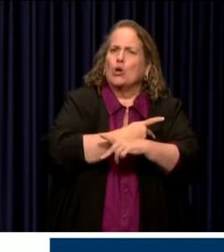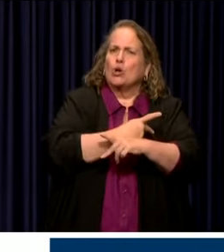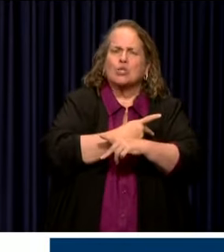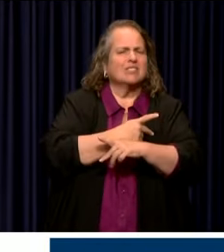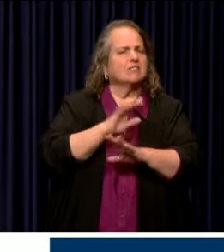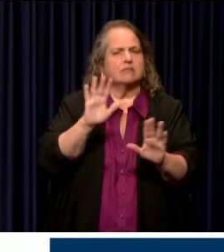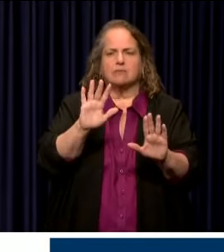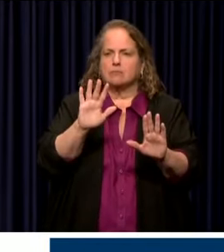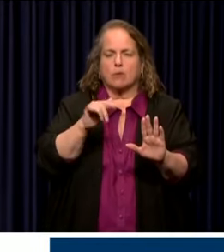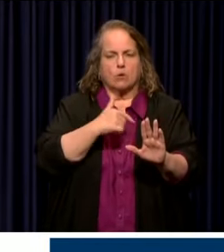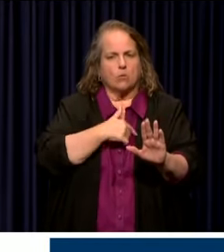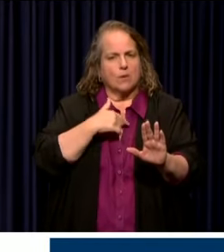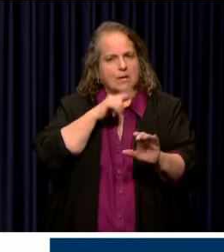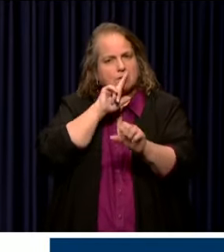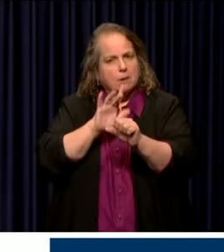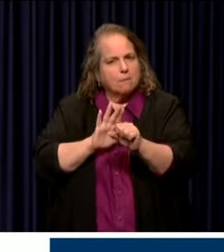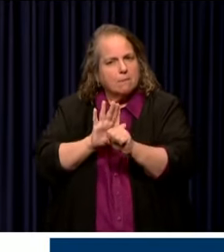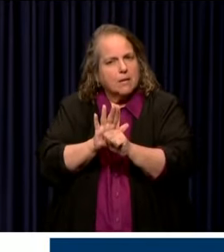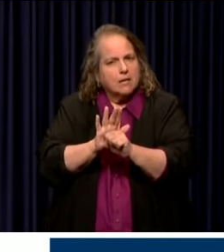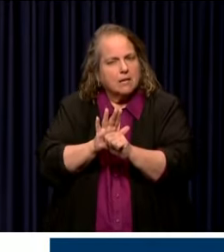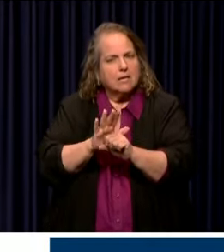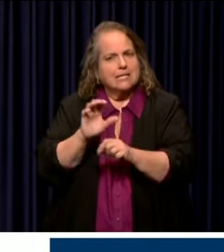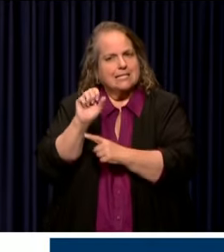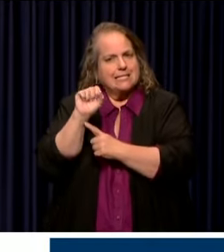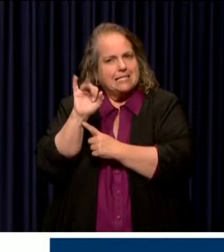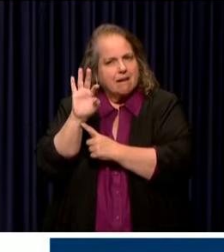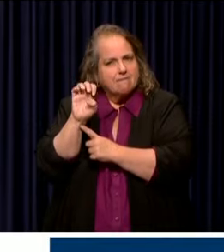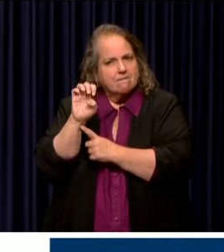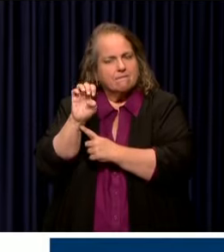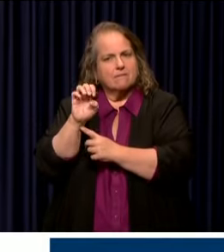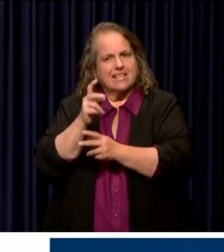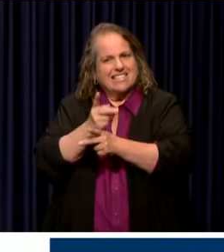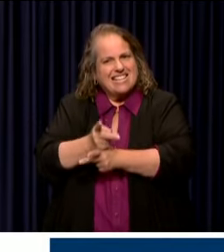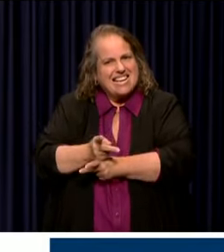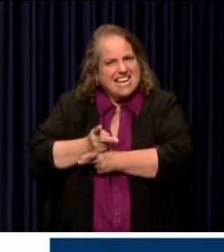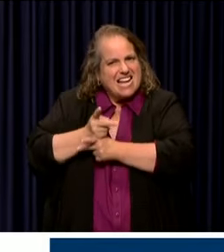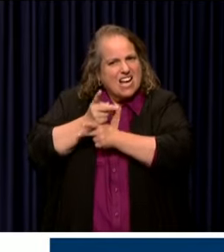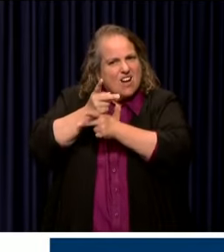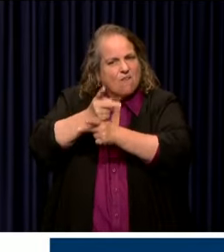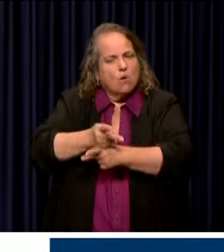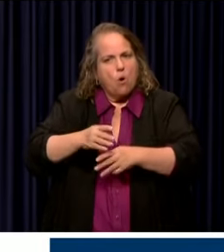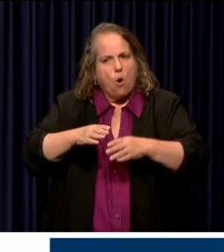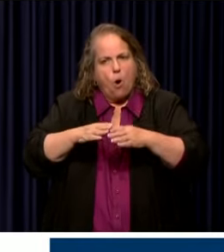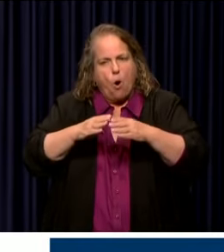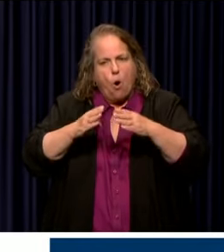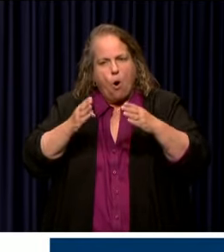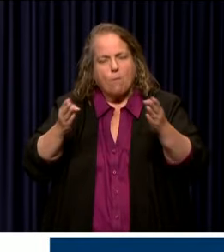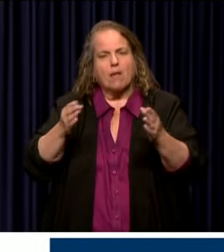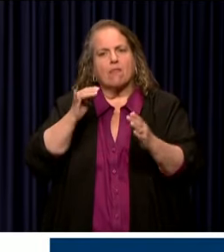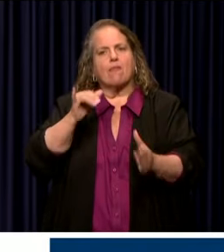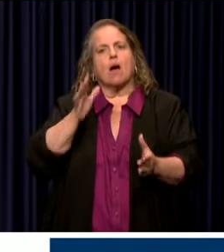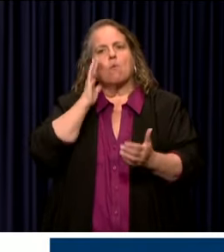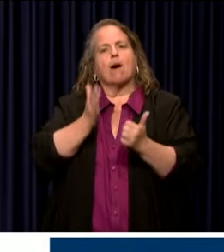ALL RIGHT. I'M TRYING TO ANSWER A COUPLE OF THESE VERY QUICKLY. THERE'S WHAT'S A RATIONALE